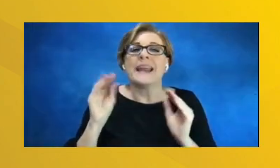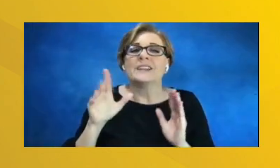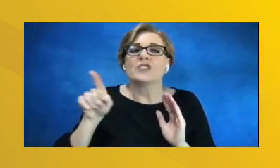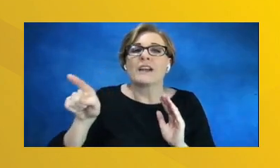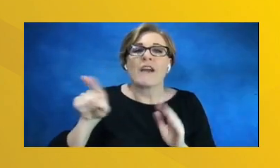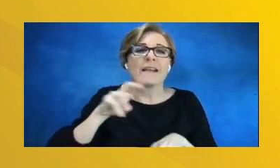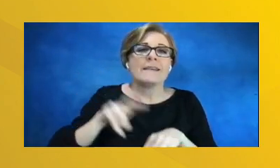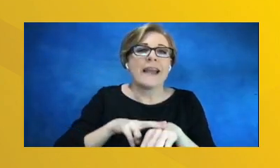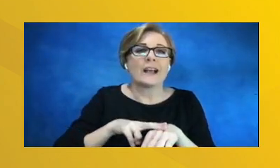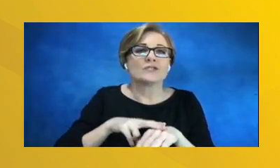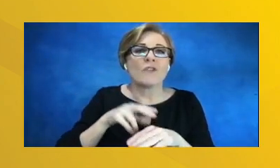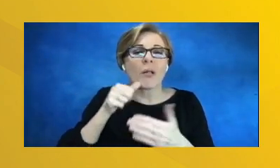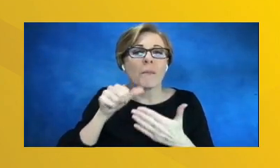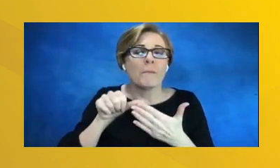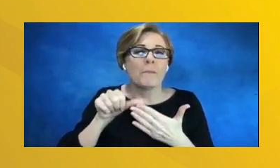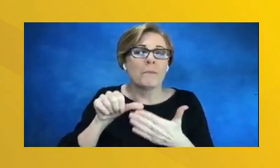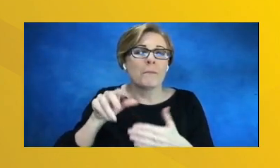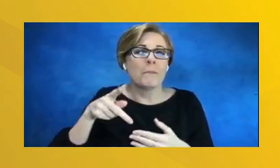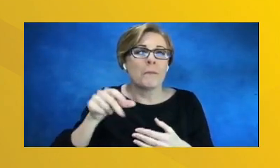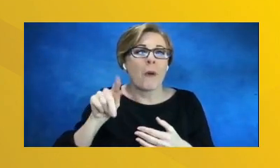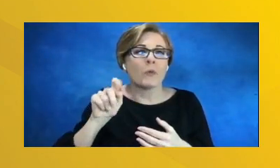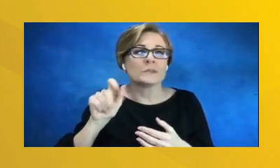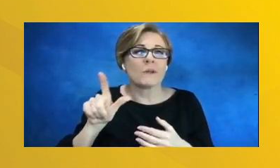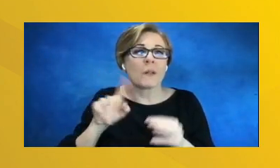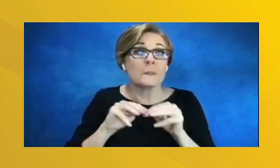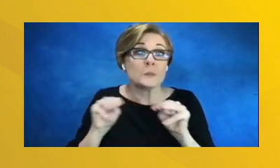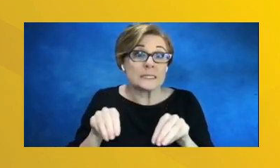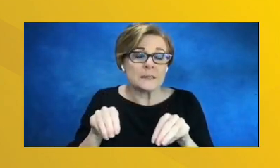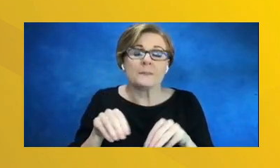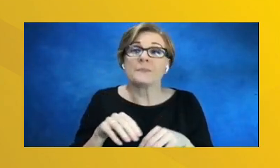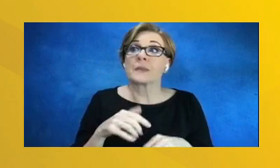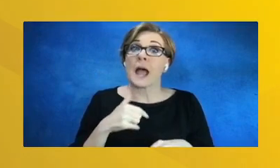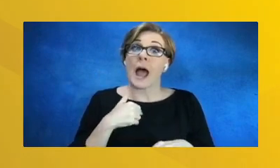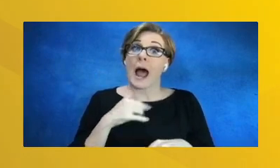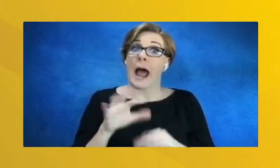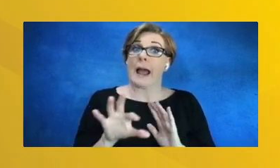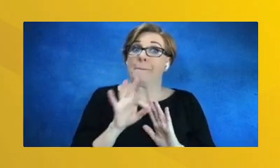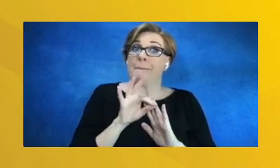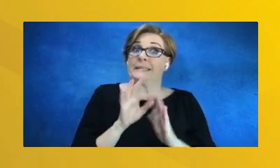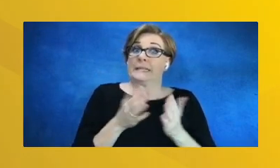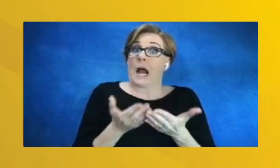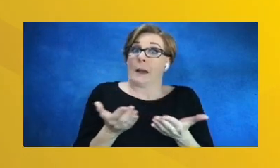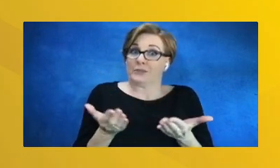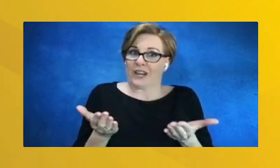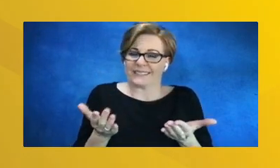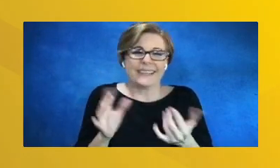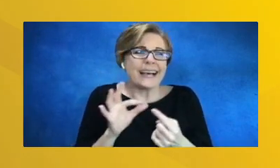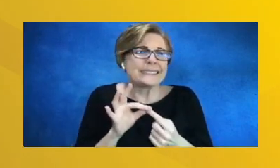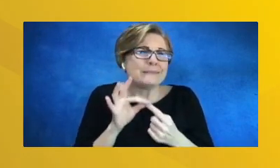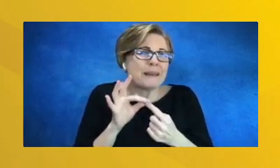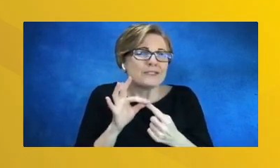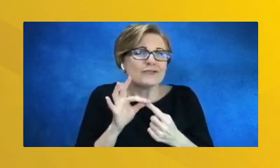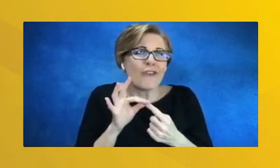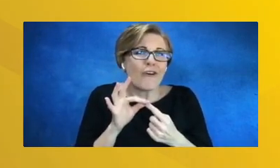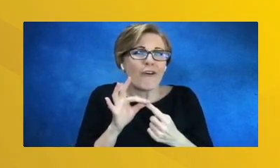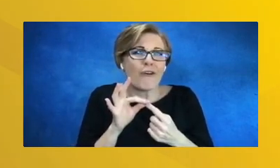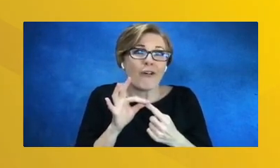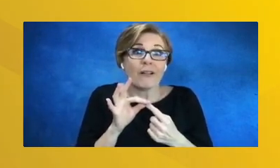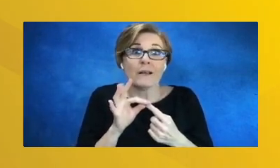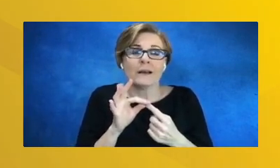And the object I chose for the treasure tip was a very special, one of a kind object that